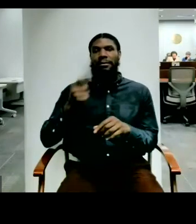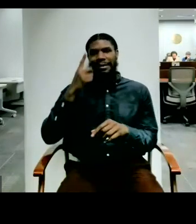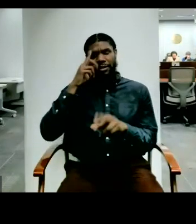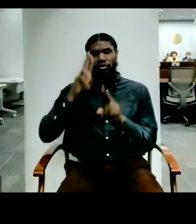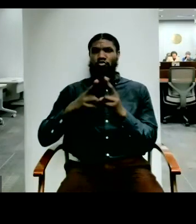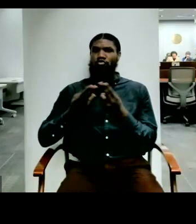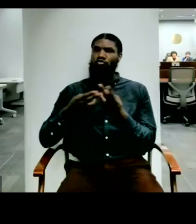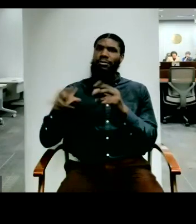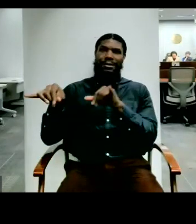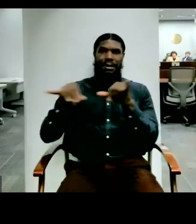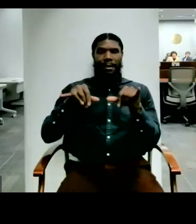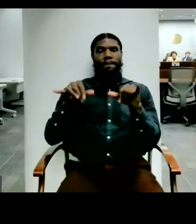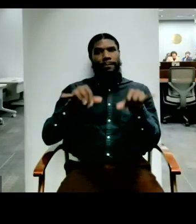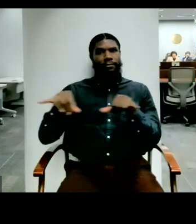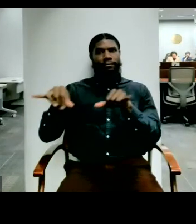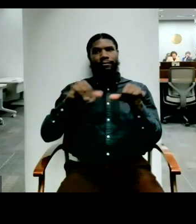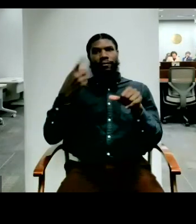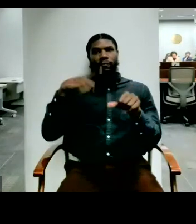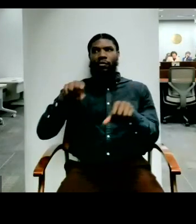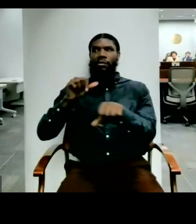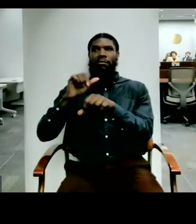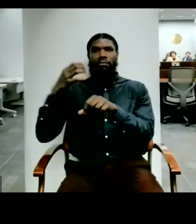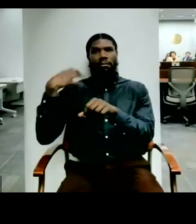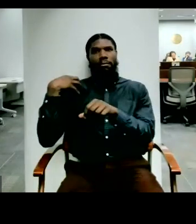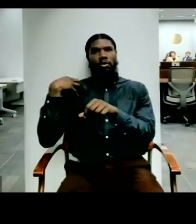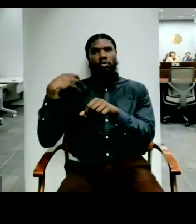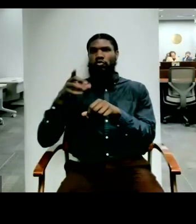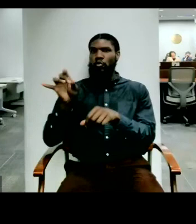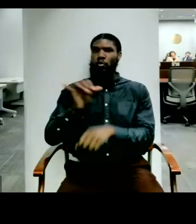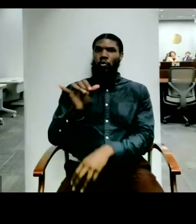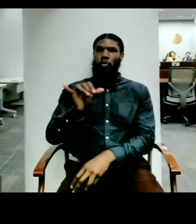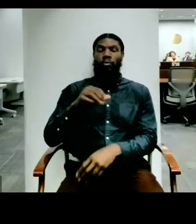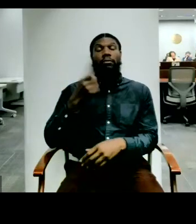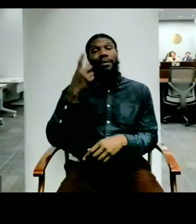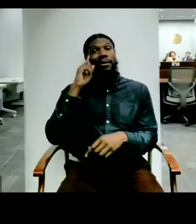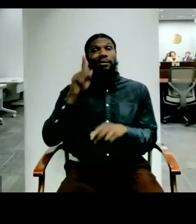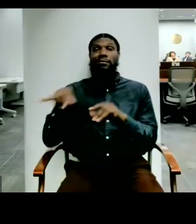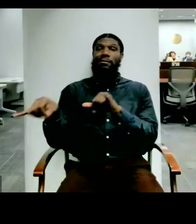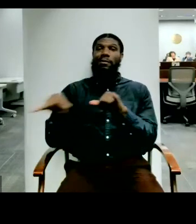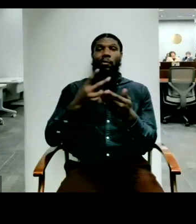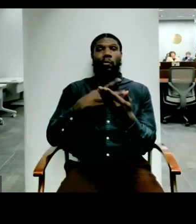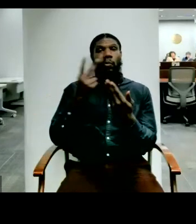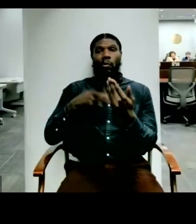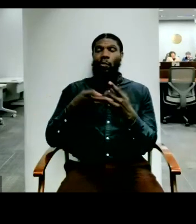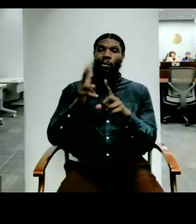employer is held to, um and I think the same programs should apply. The outreach to the